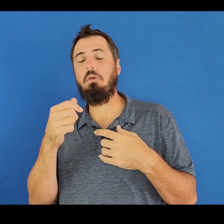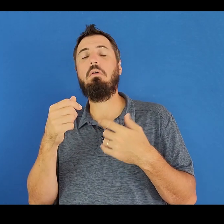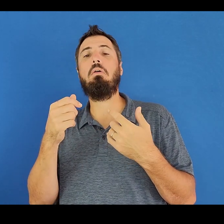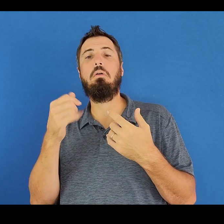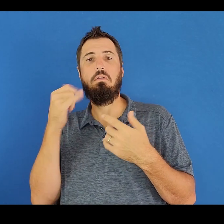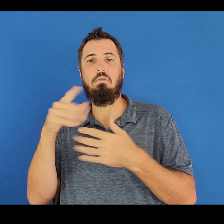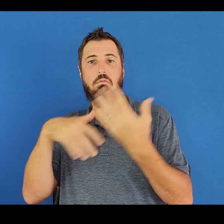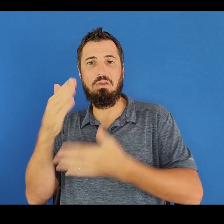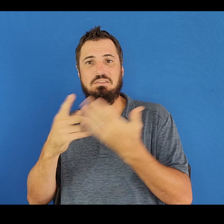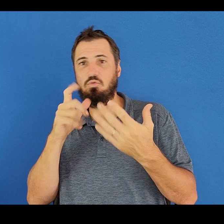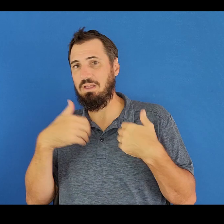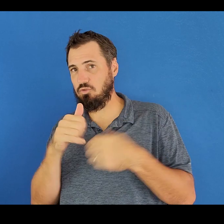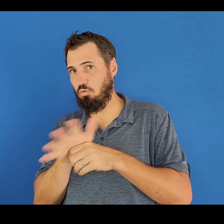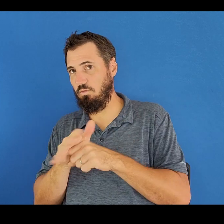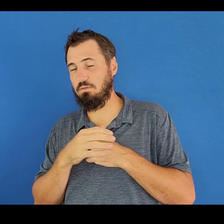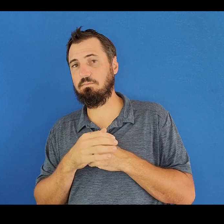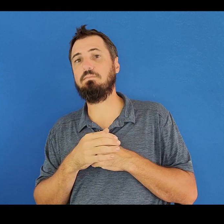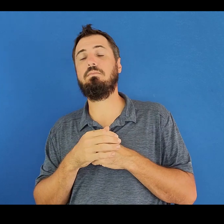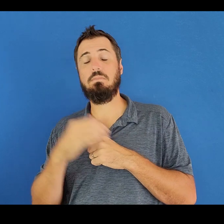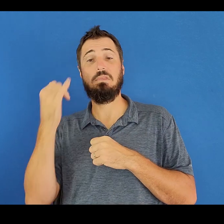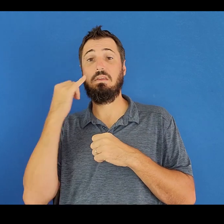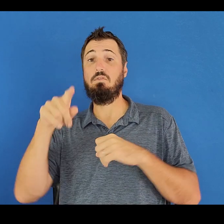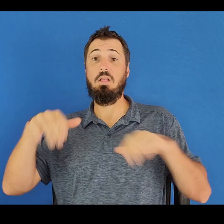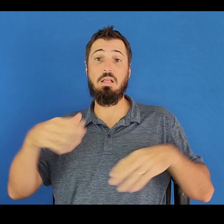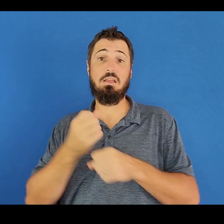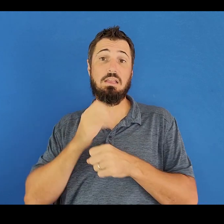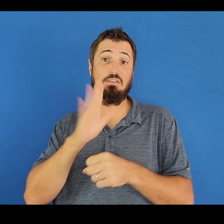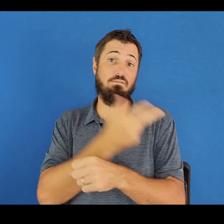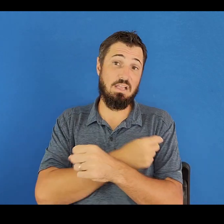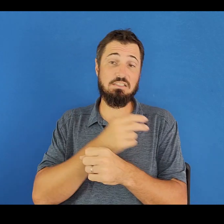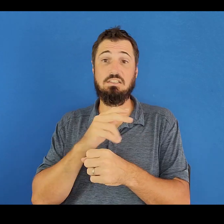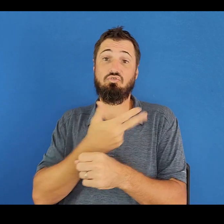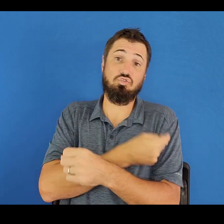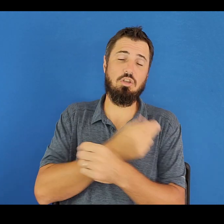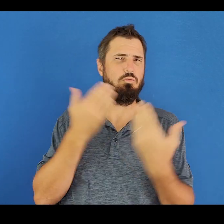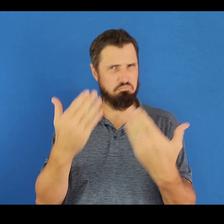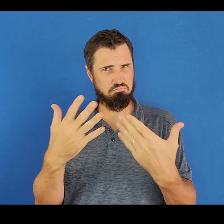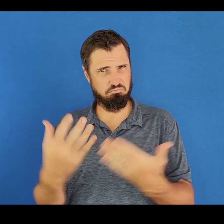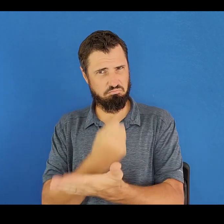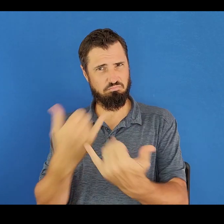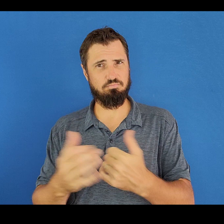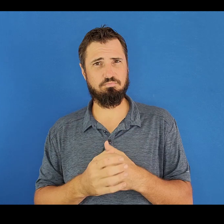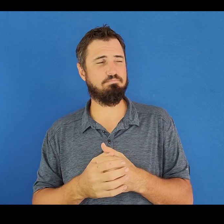And of course, if you have not been vaccinated or have not received your booster, please consider doing so